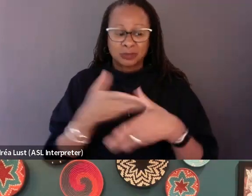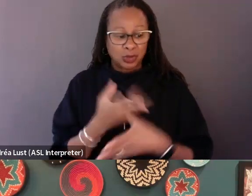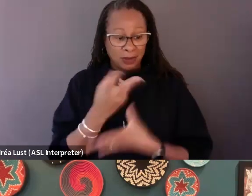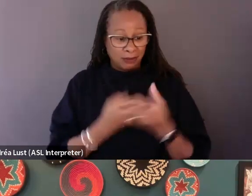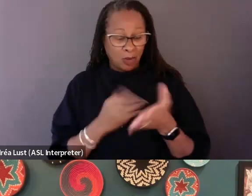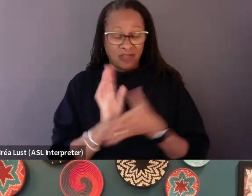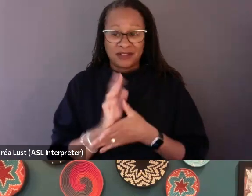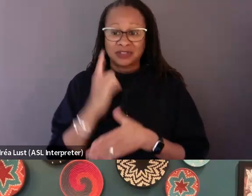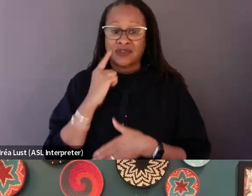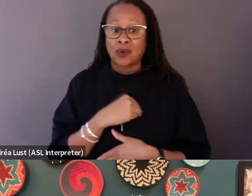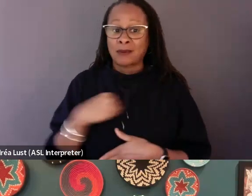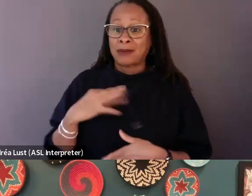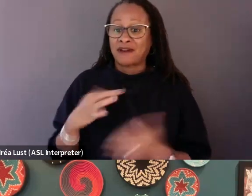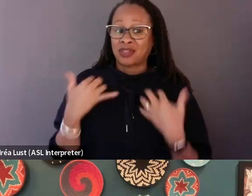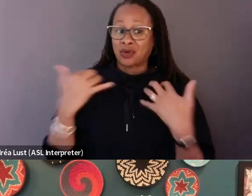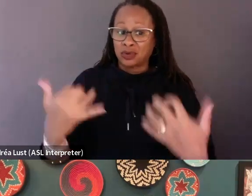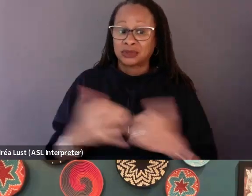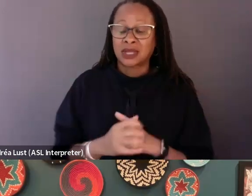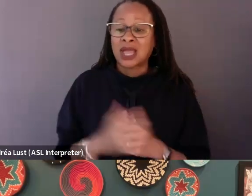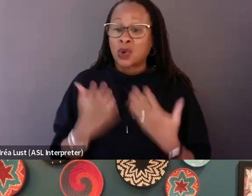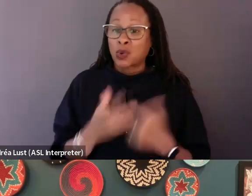for members of the audience who have seen "Honeyland",